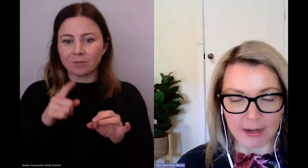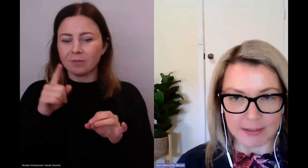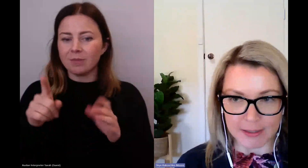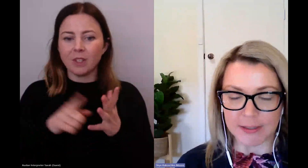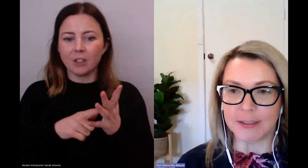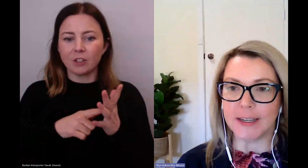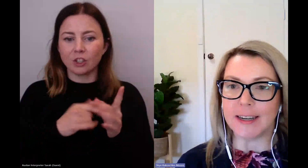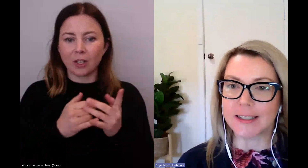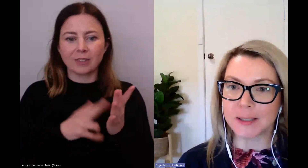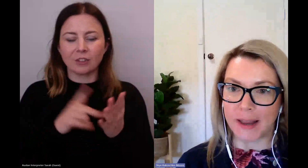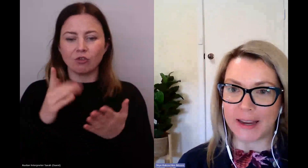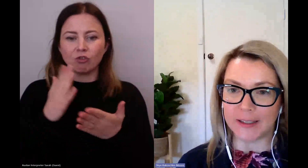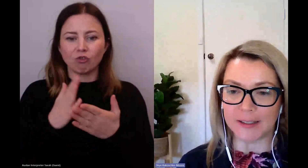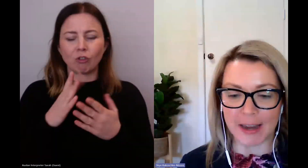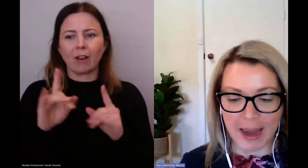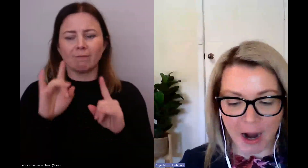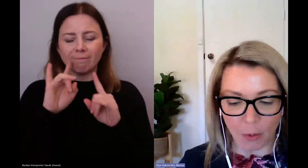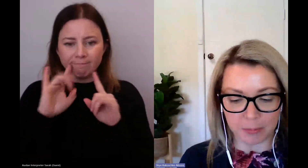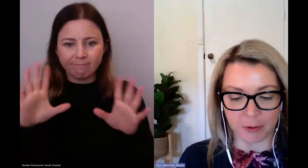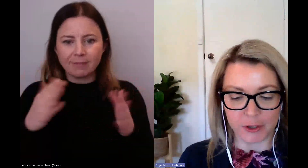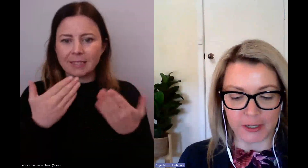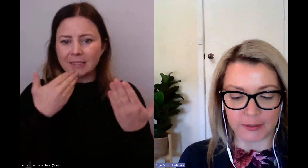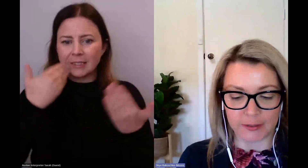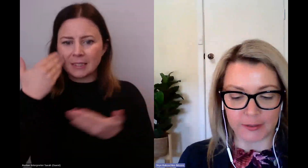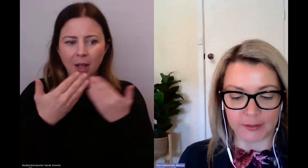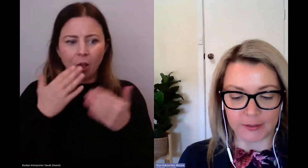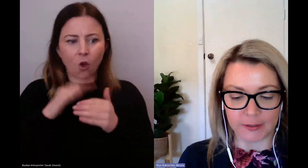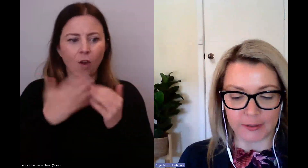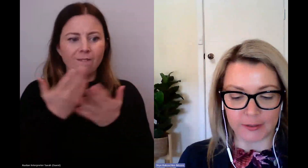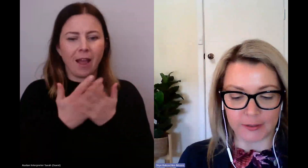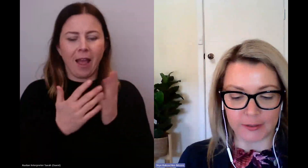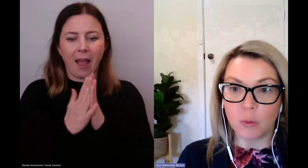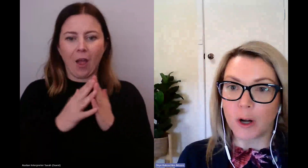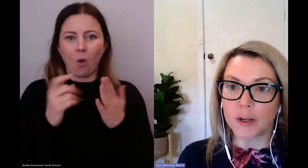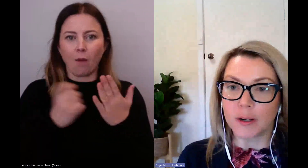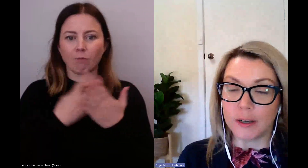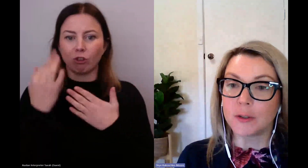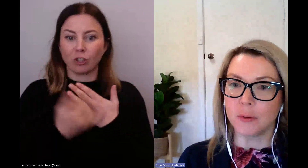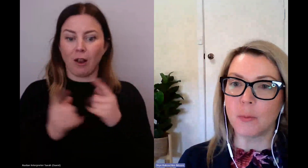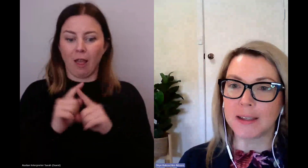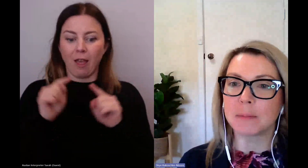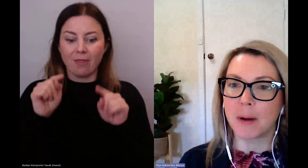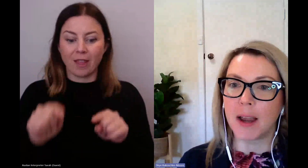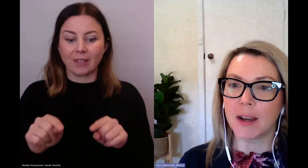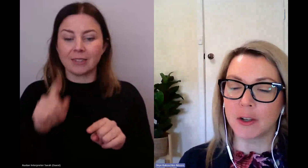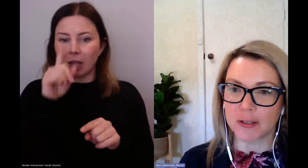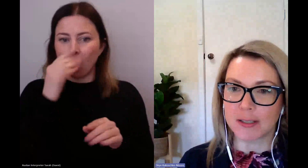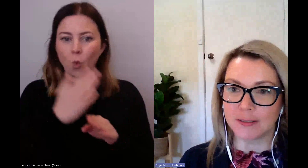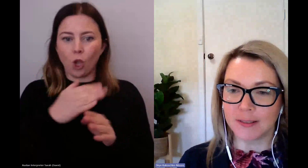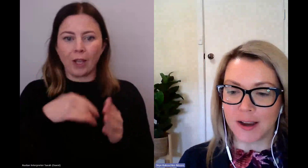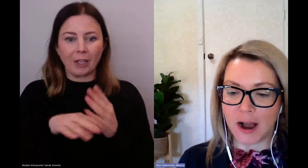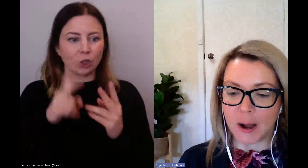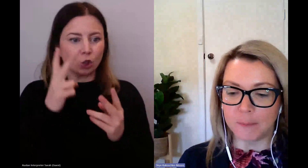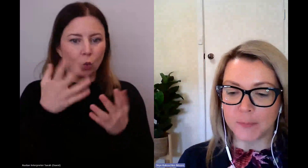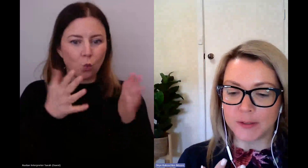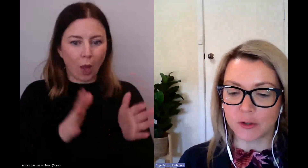articulately explained how a project like this will work in two ways by addressing